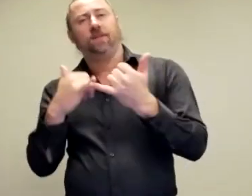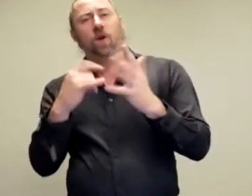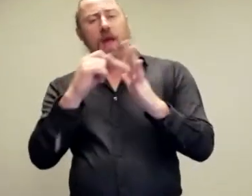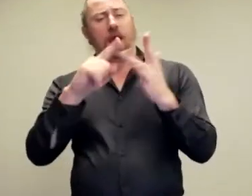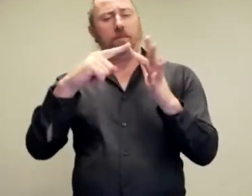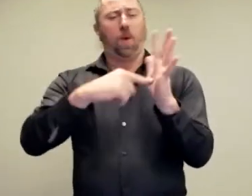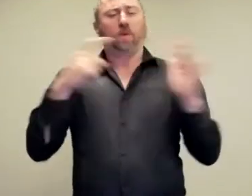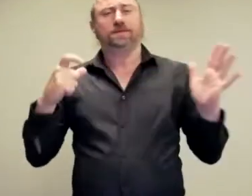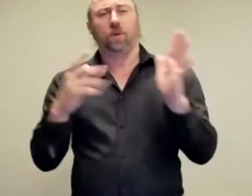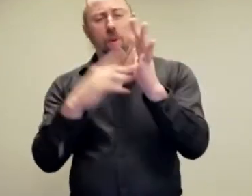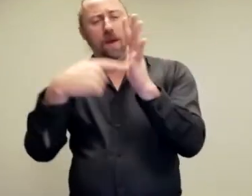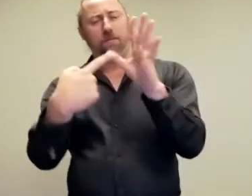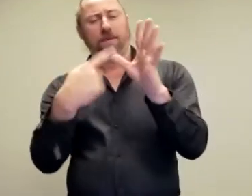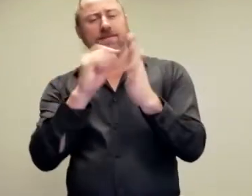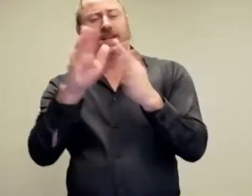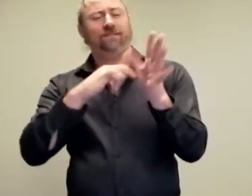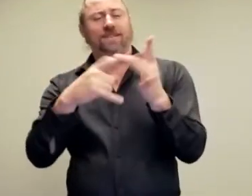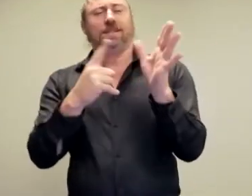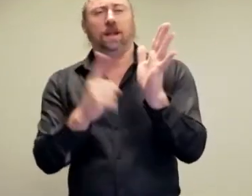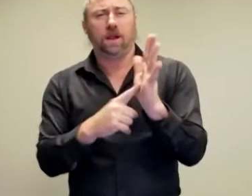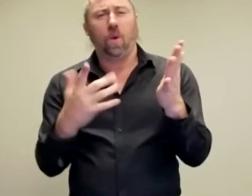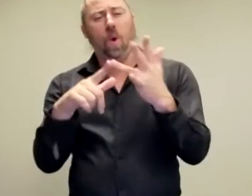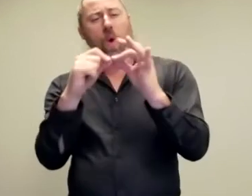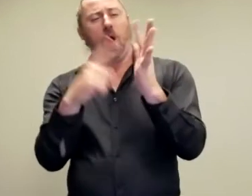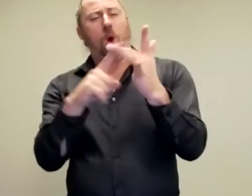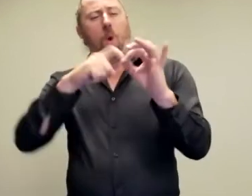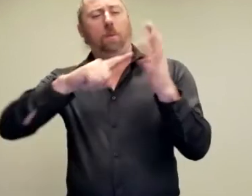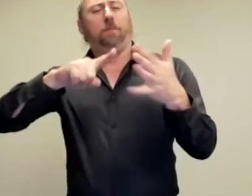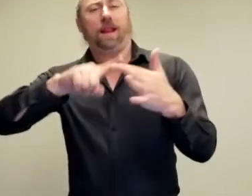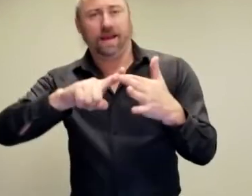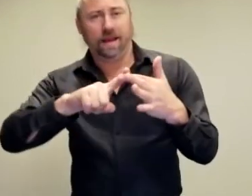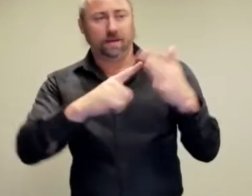metaphysical and oblique despite underpinning politics.